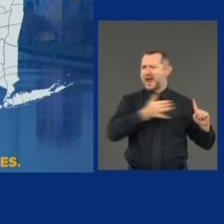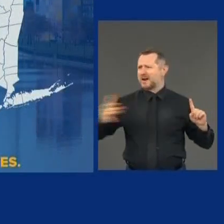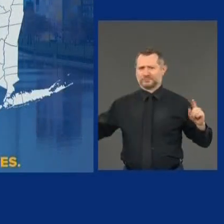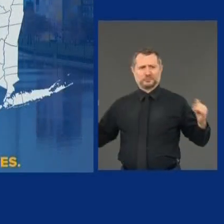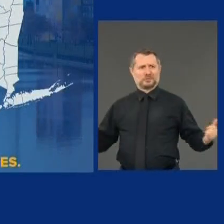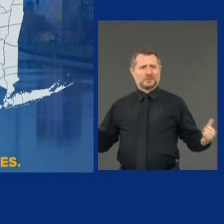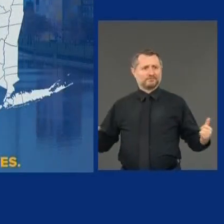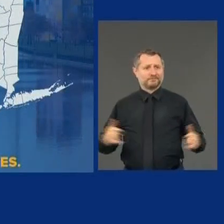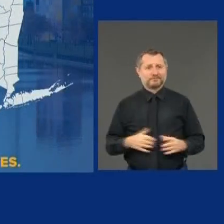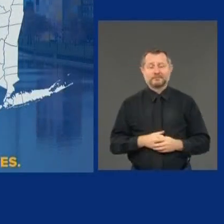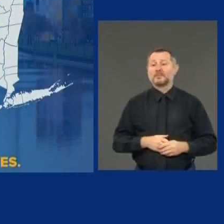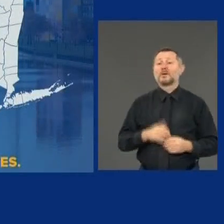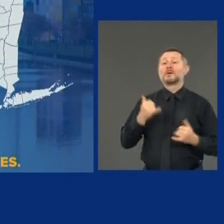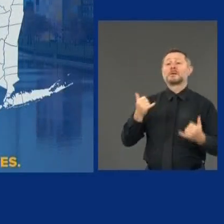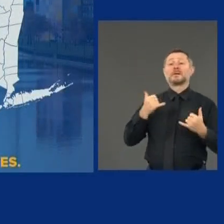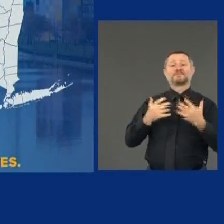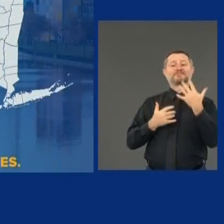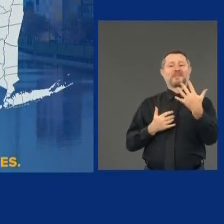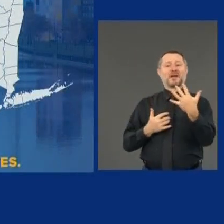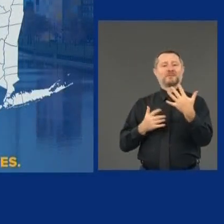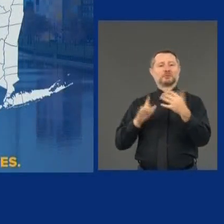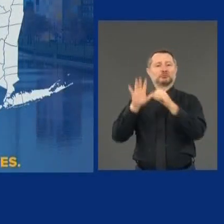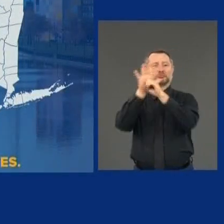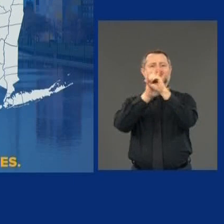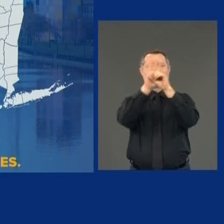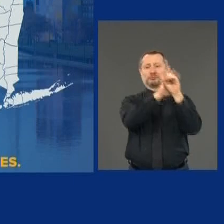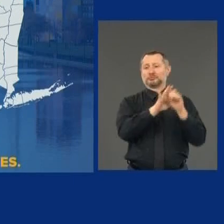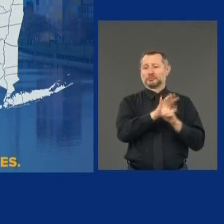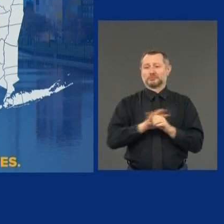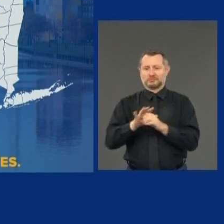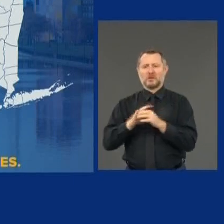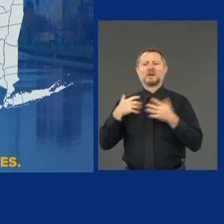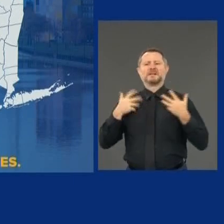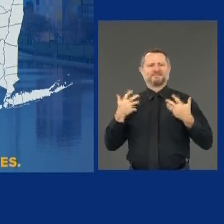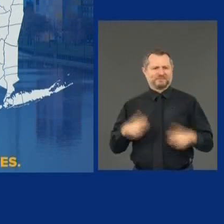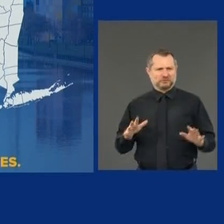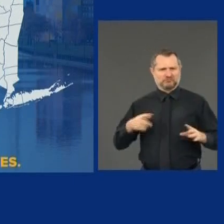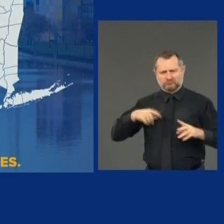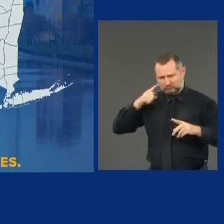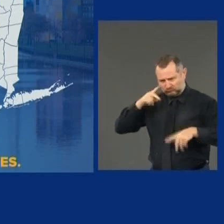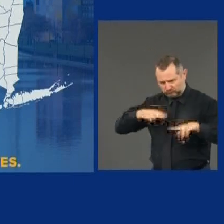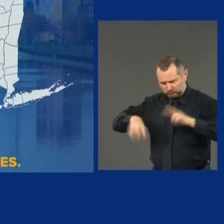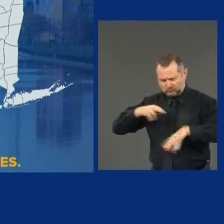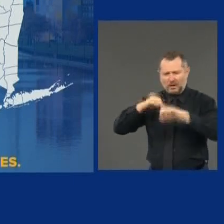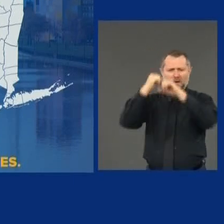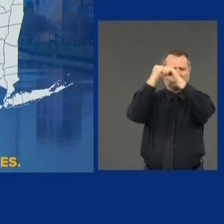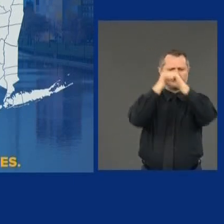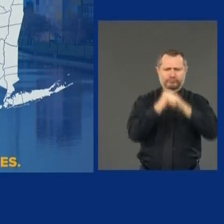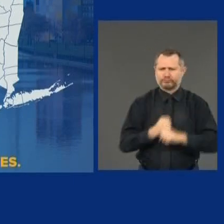AND YOU SEE THE NUMBER OF LIVES LOST CONTINUING TO GO DOWN.